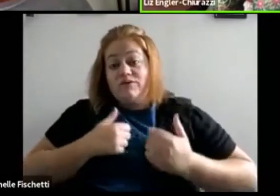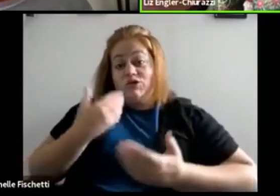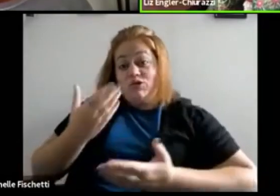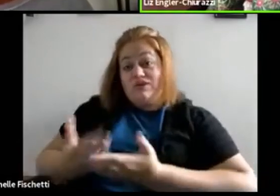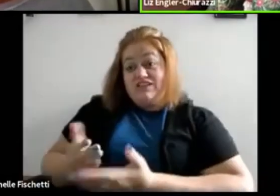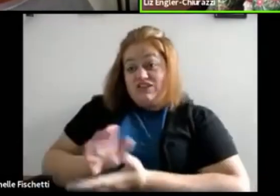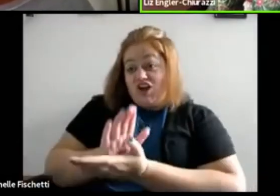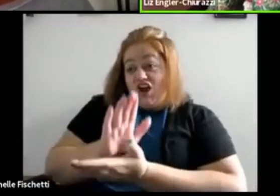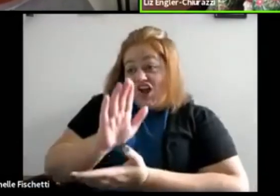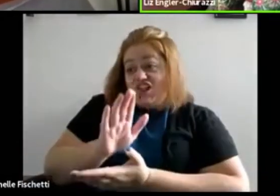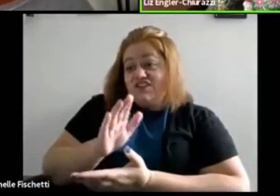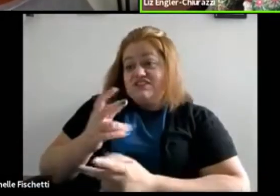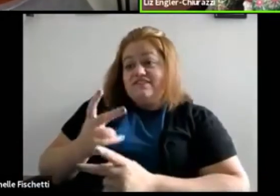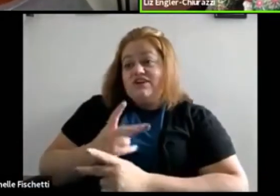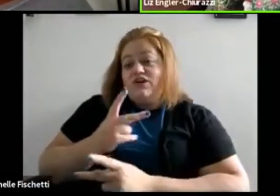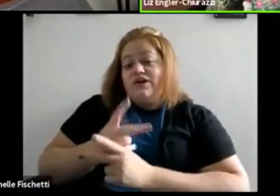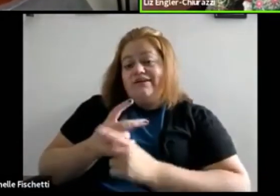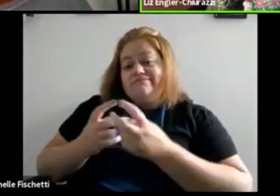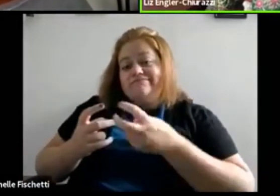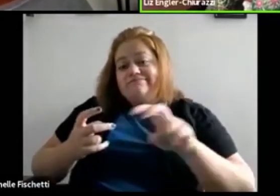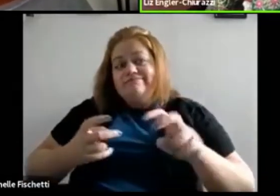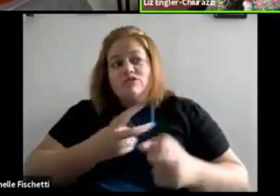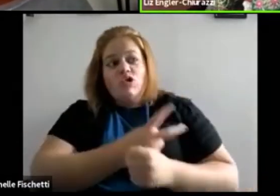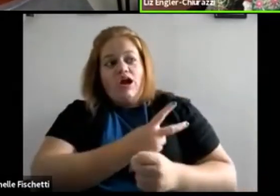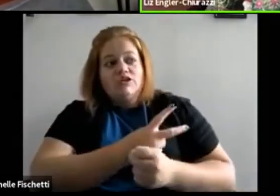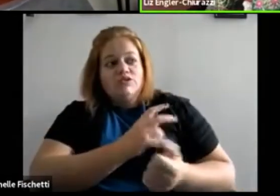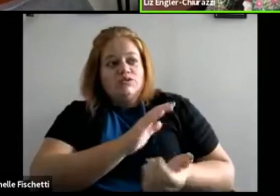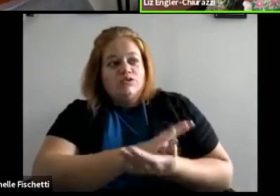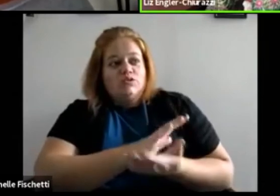did students get into graduate school, what were the things that they did that